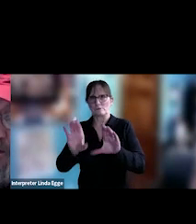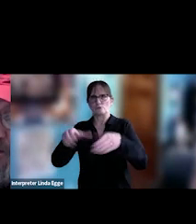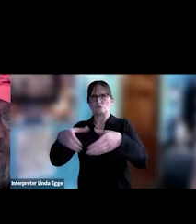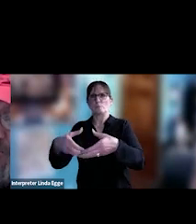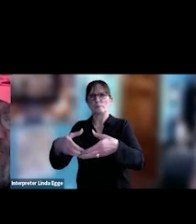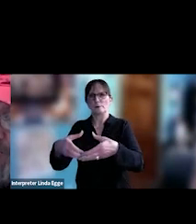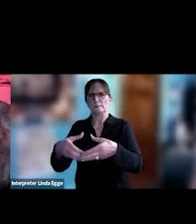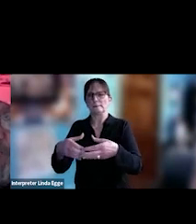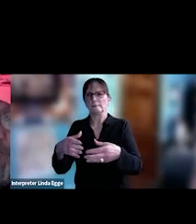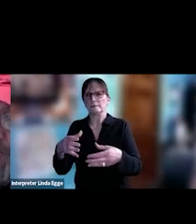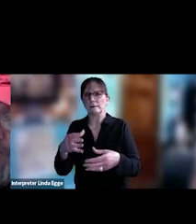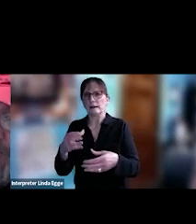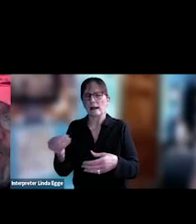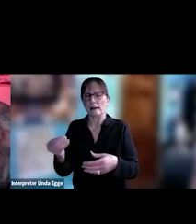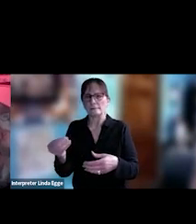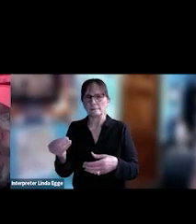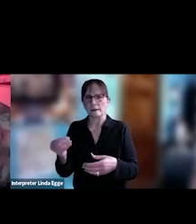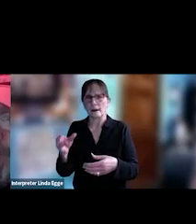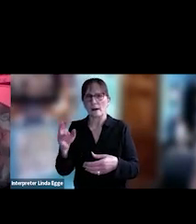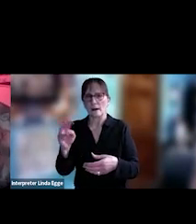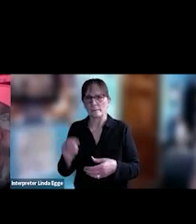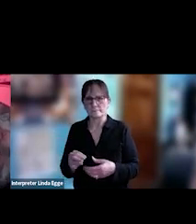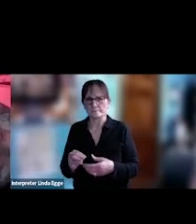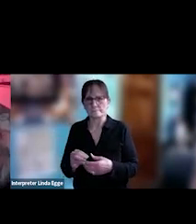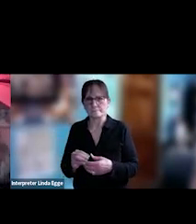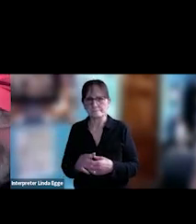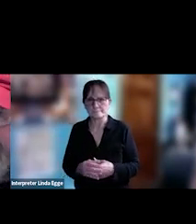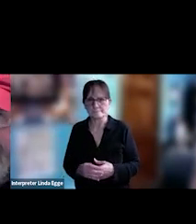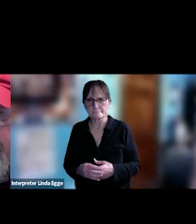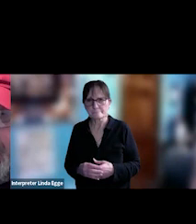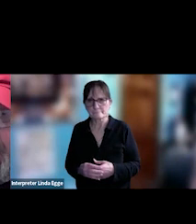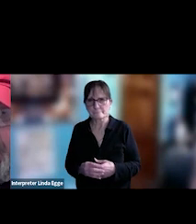And he said, "Well, yeah, we know, you know,